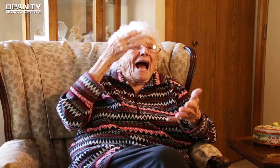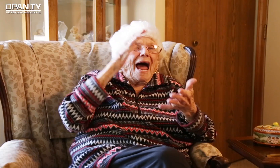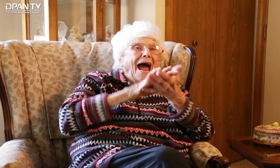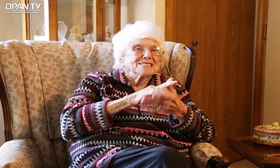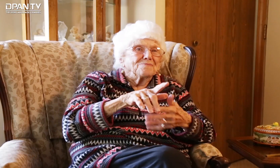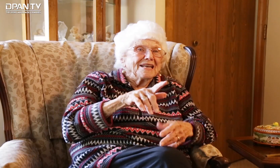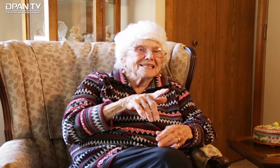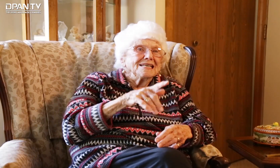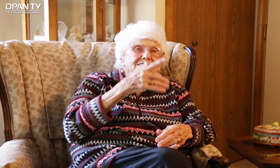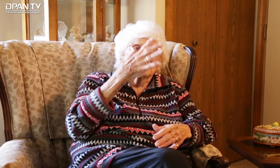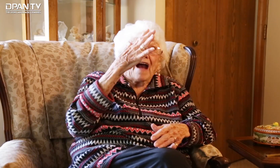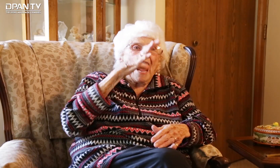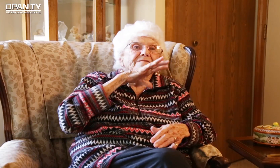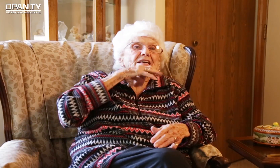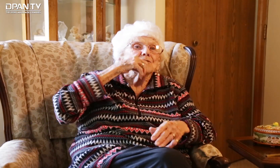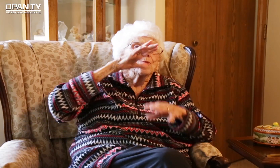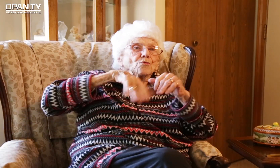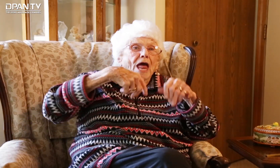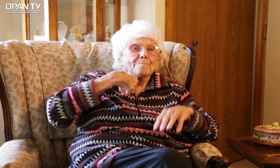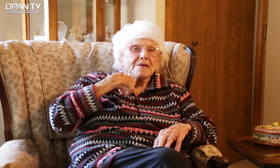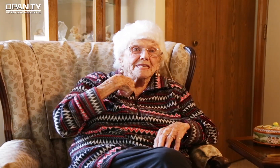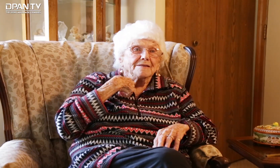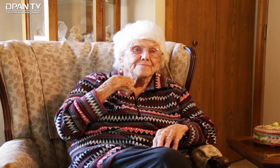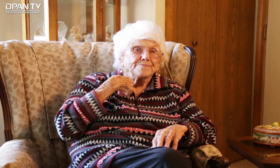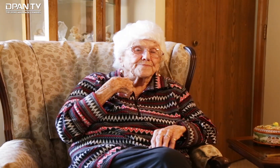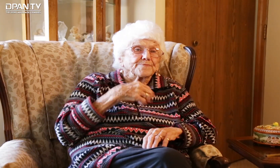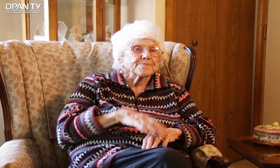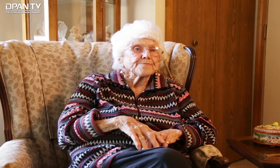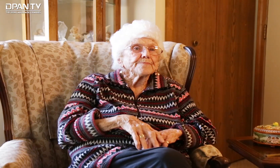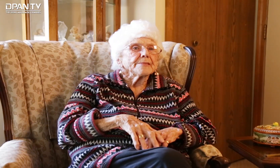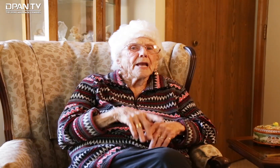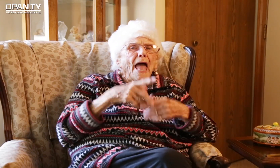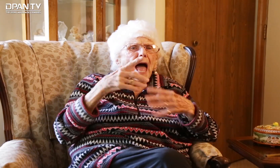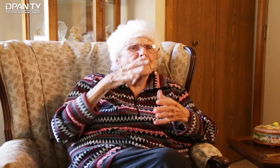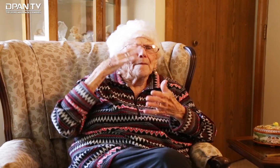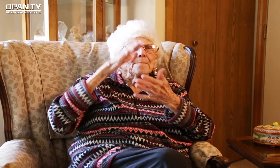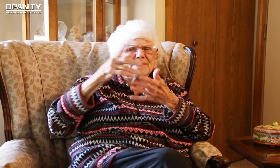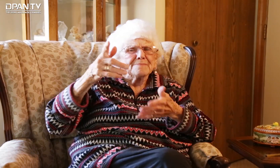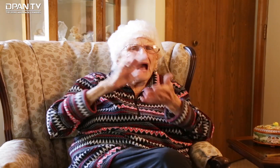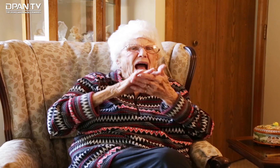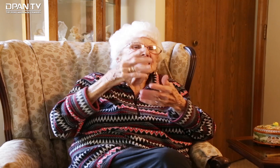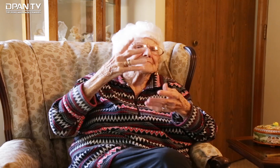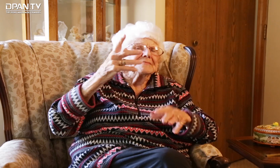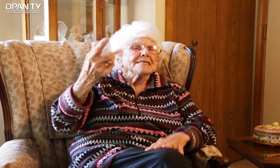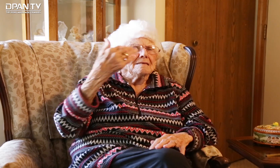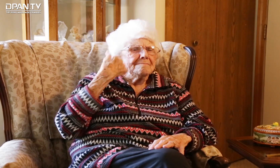My husband was 5 years older than me. Once, my husband asked me,